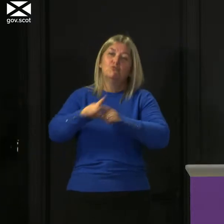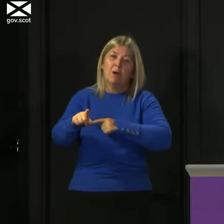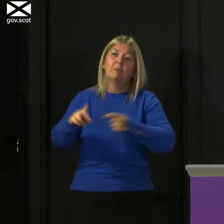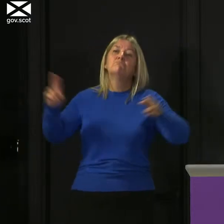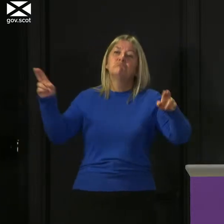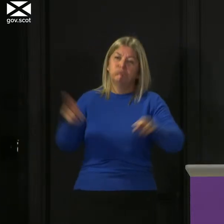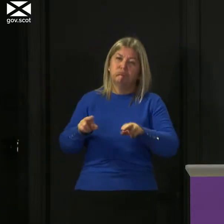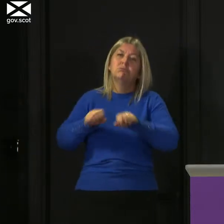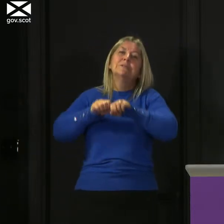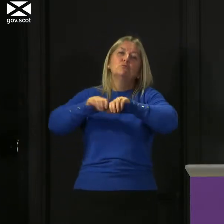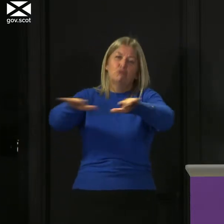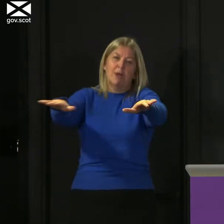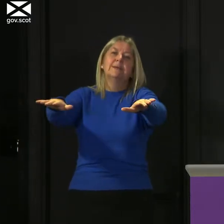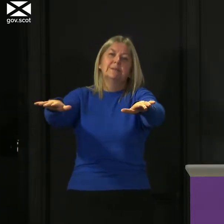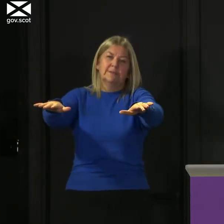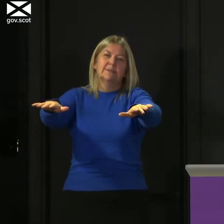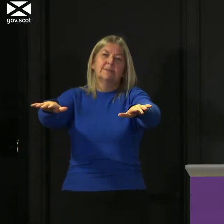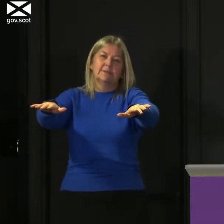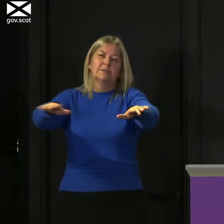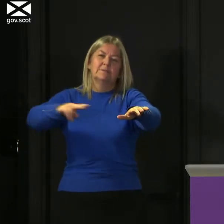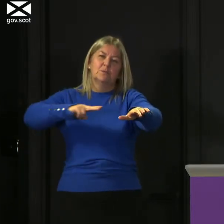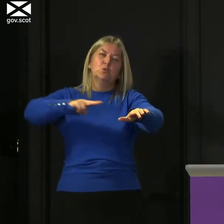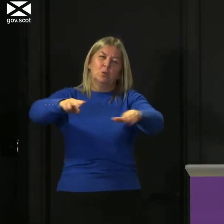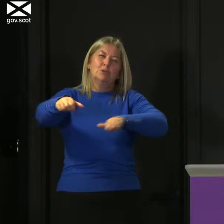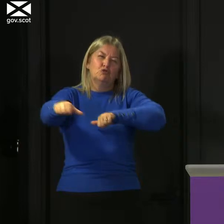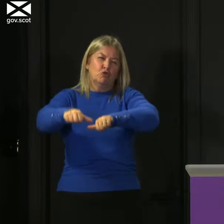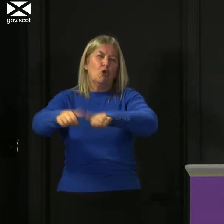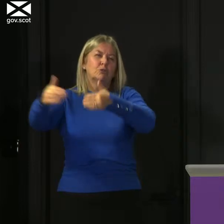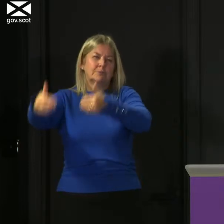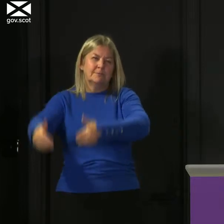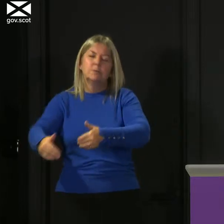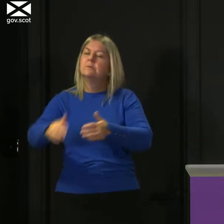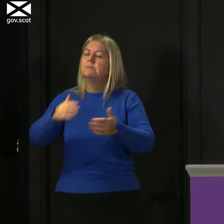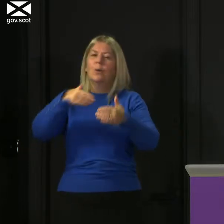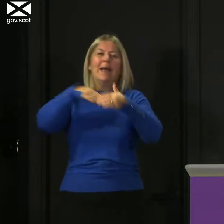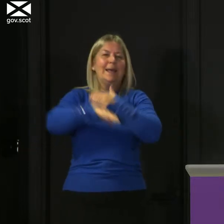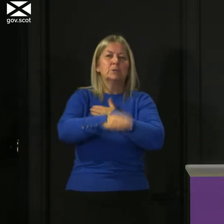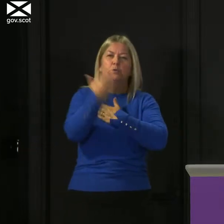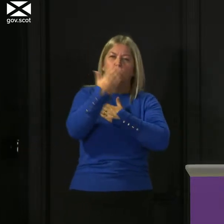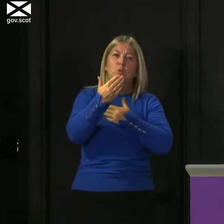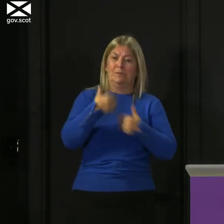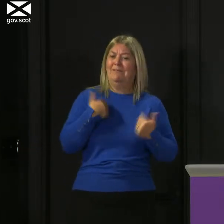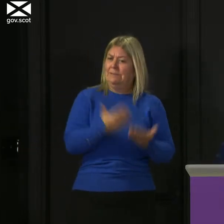transmission risks that we face. Not in schools, because we believe schools are safe to be back,